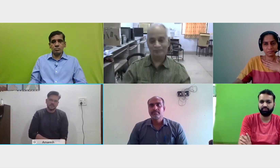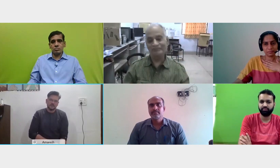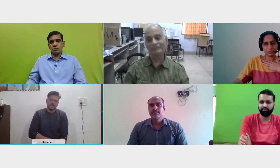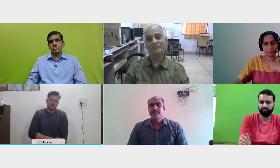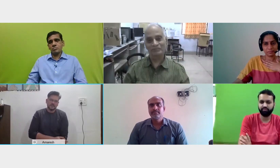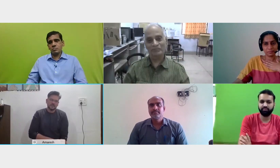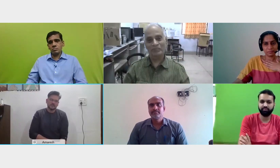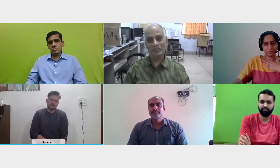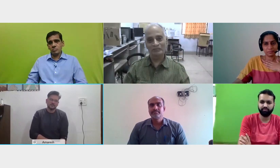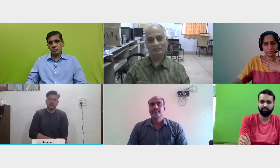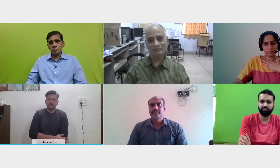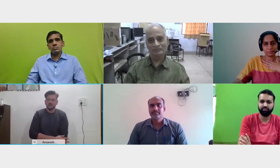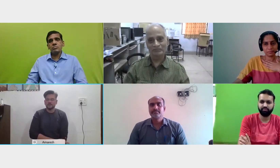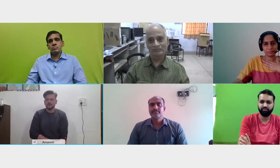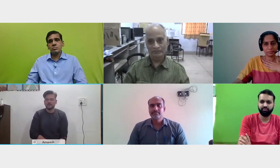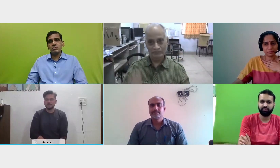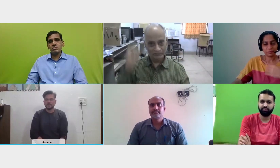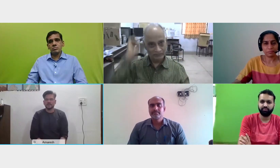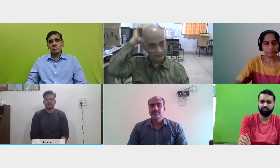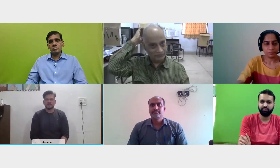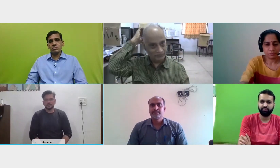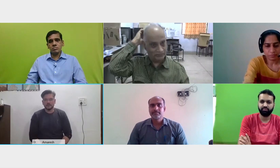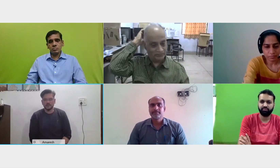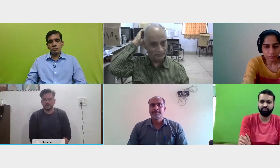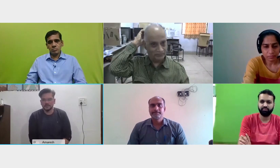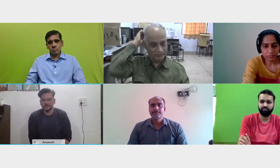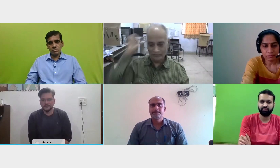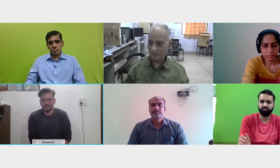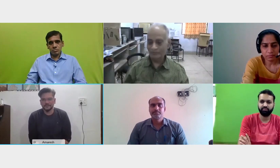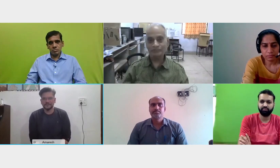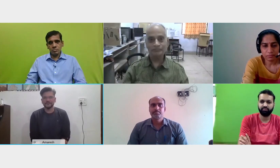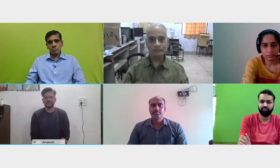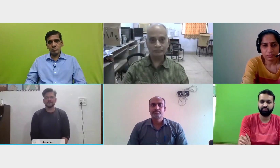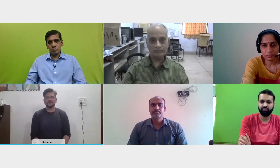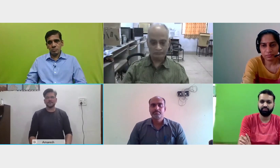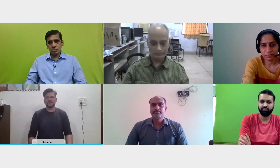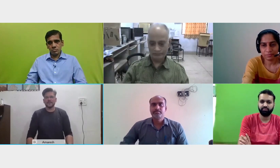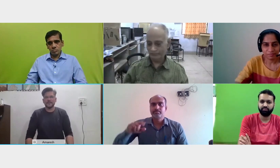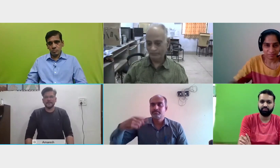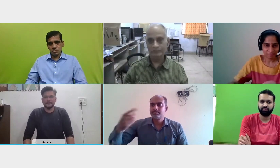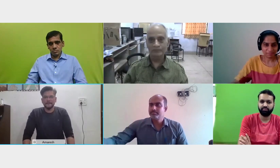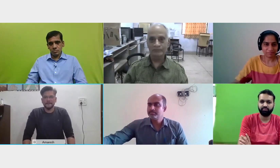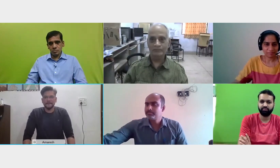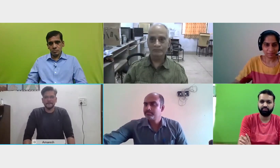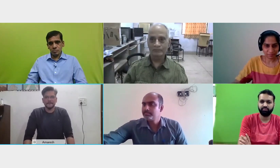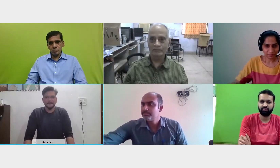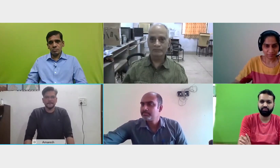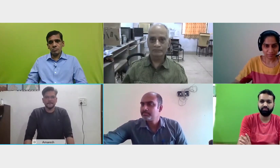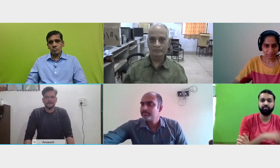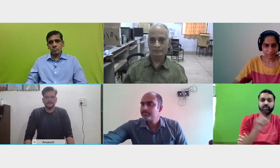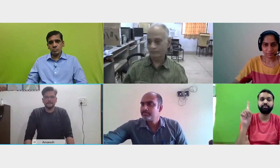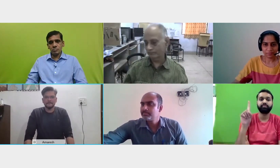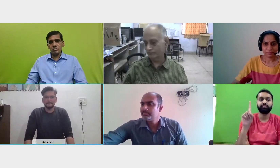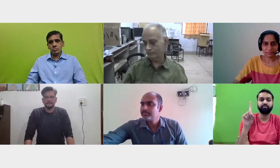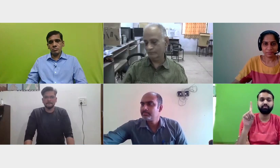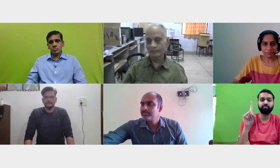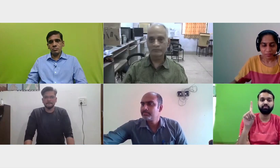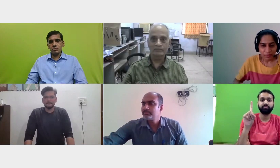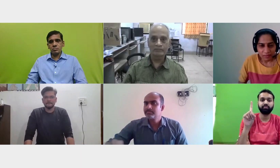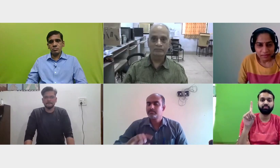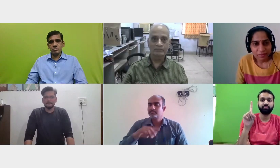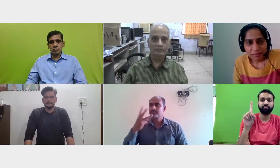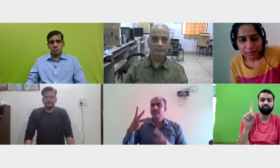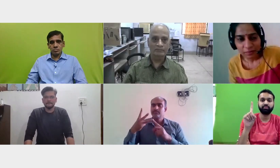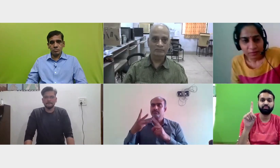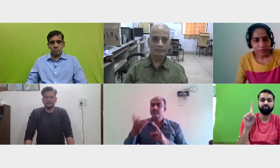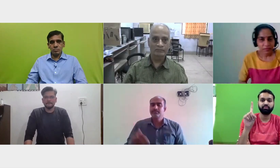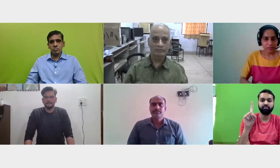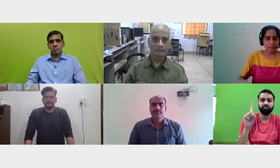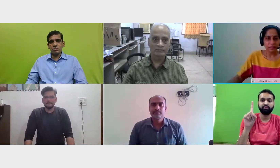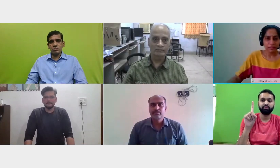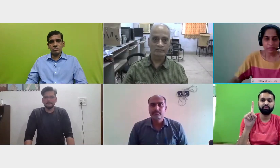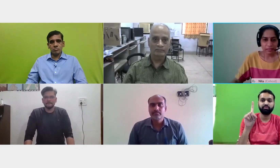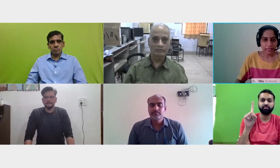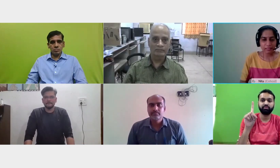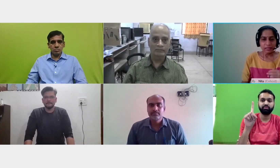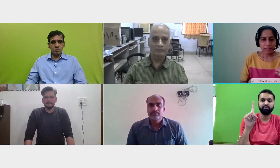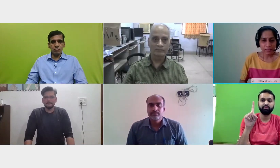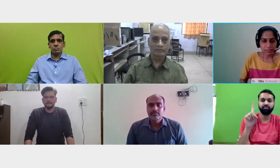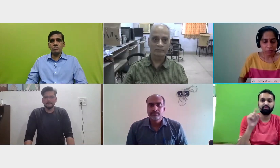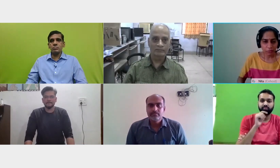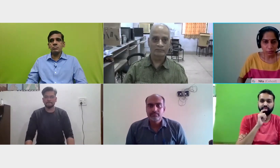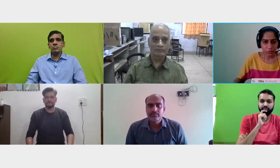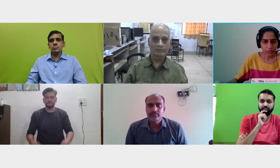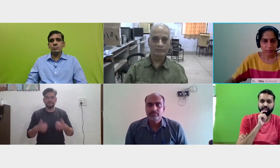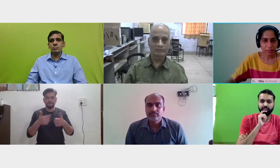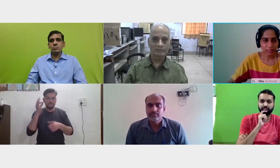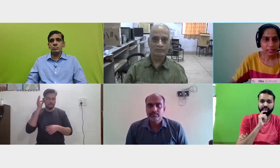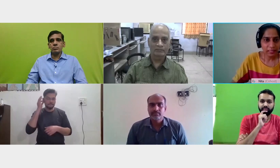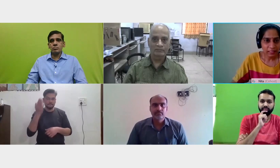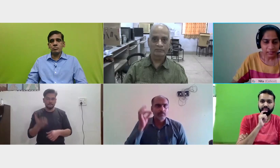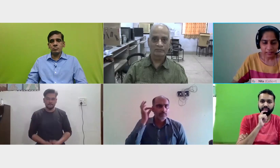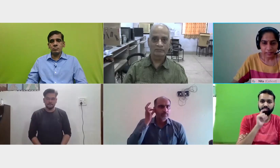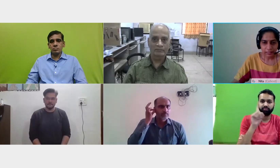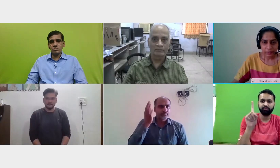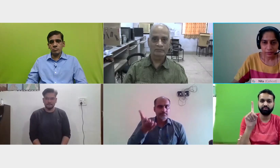am very happy for all of them thank you very much great now yes Rahul you want to say something